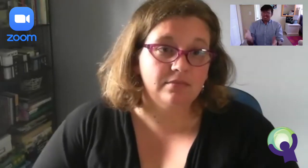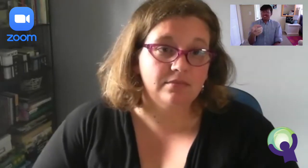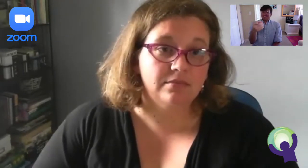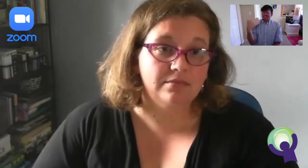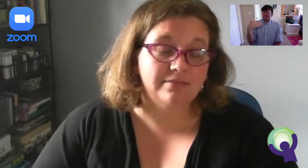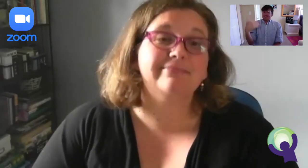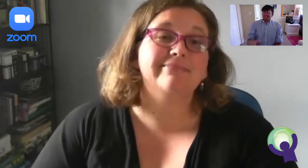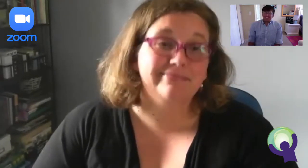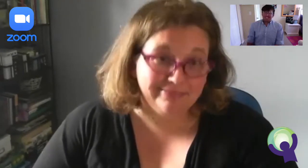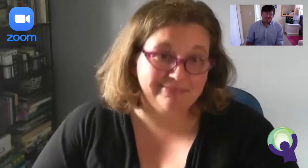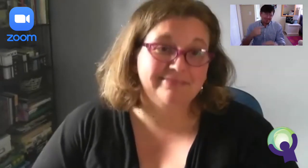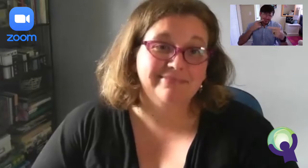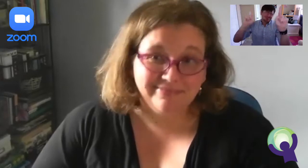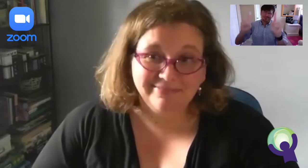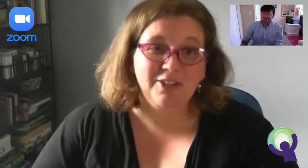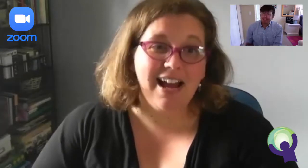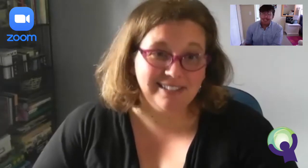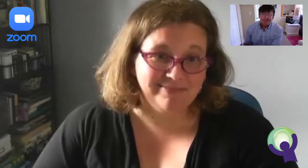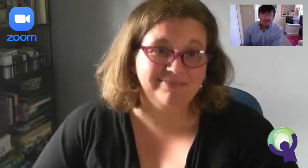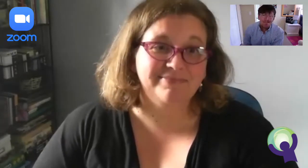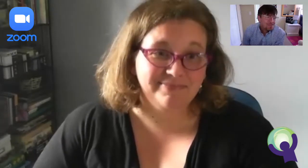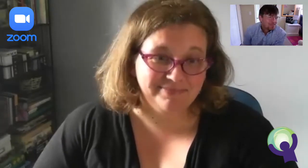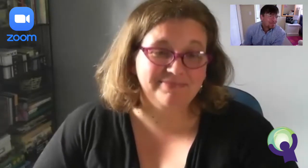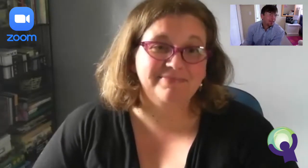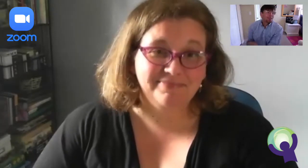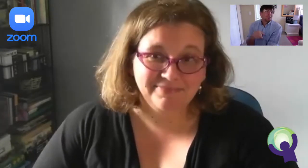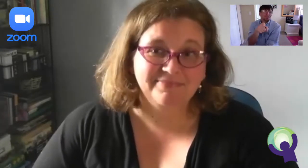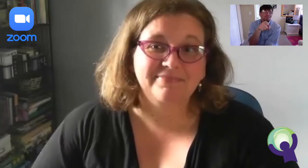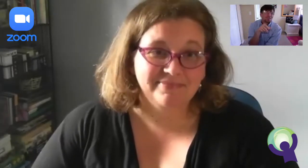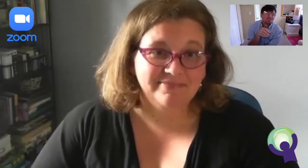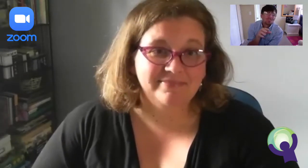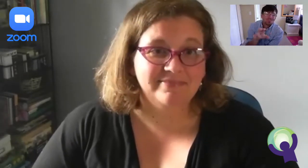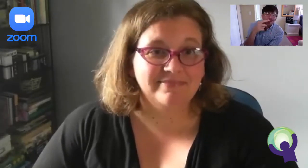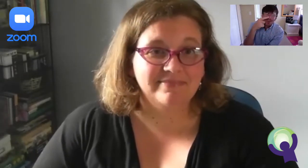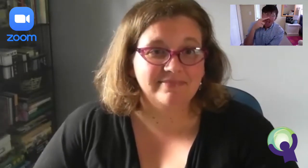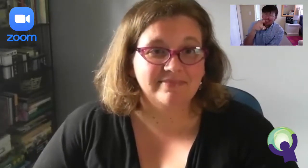where you are today is how you ended and really that helped you become who you are today as a director.